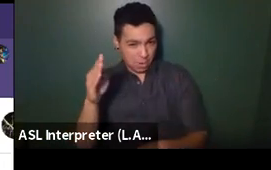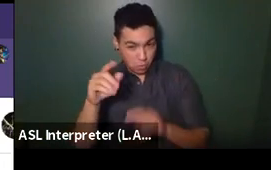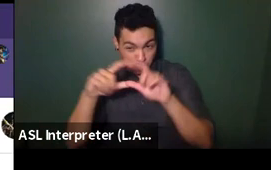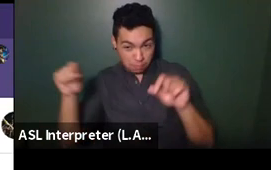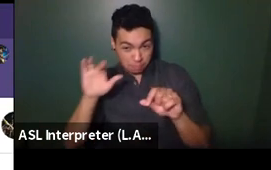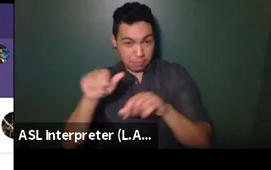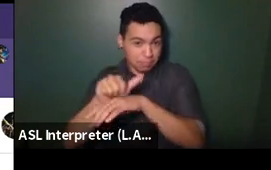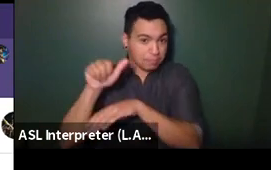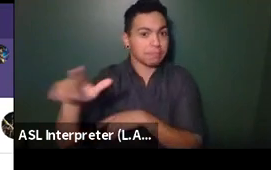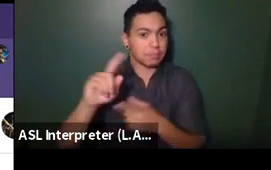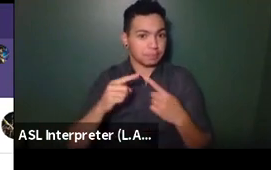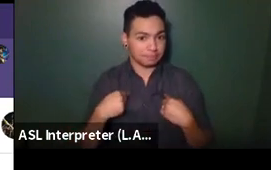Katherine Livick - ESD 112: and he can add some stuff.